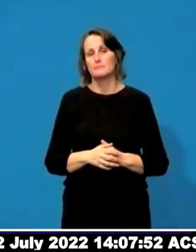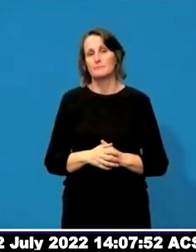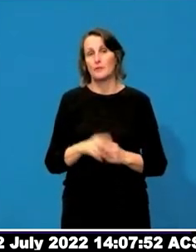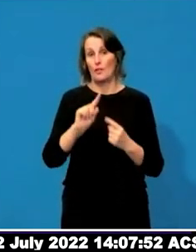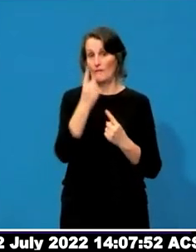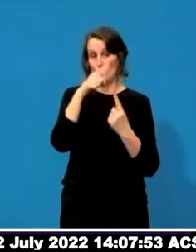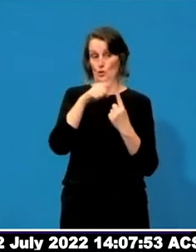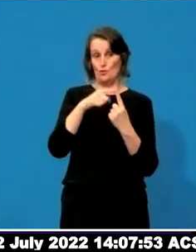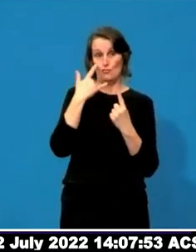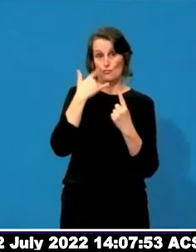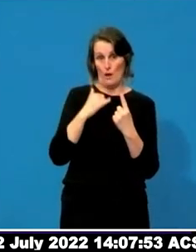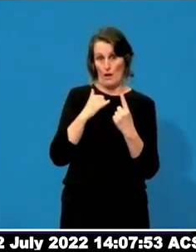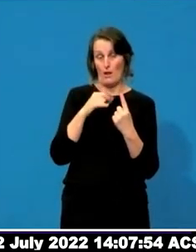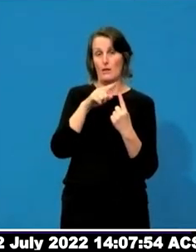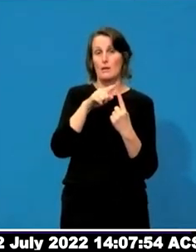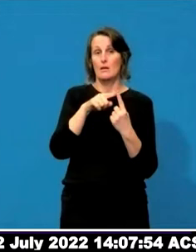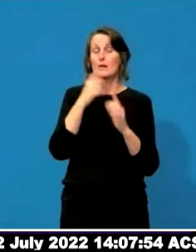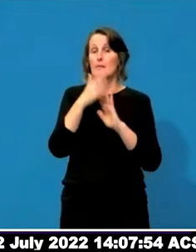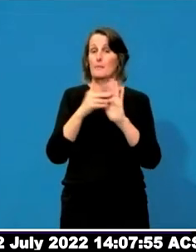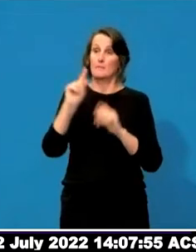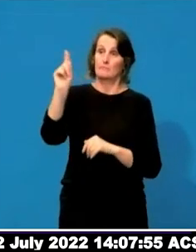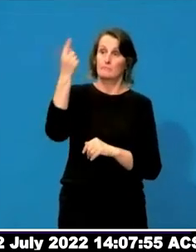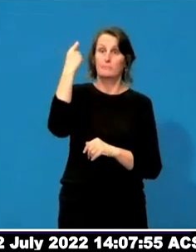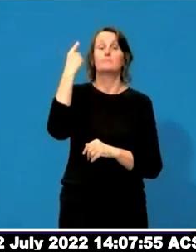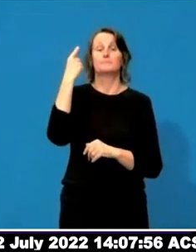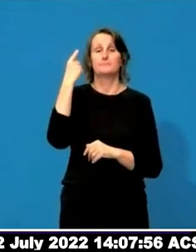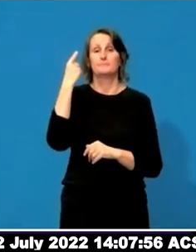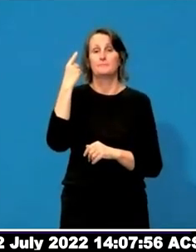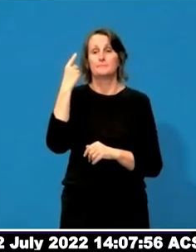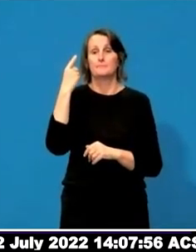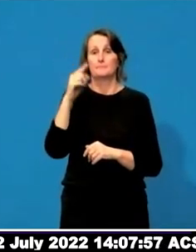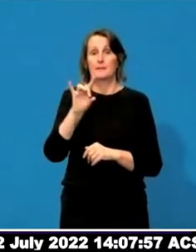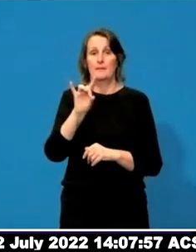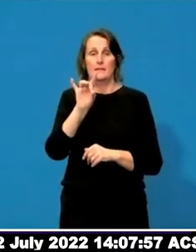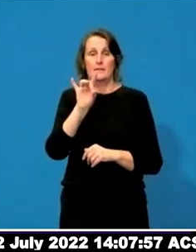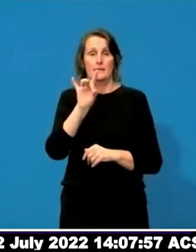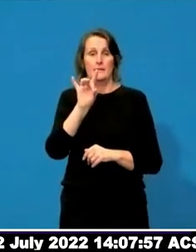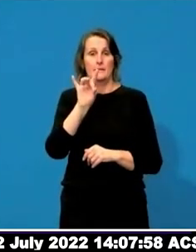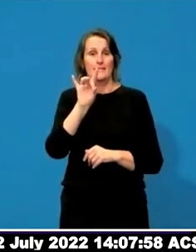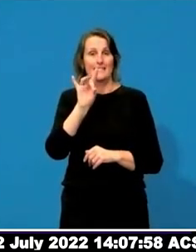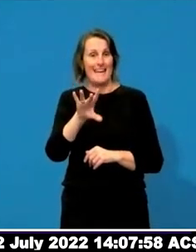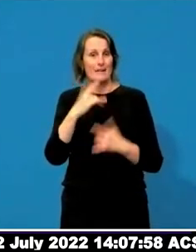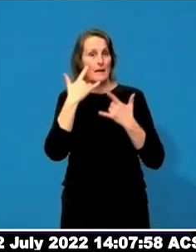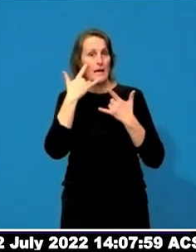that involved the commissioning of 10 assessments for children